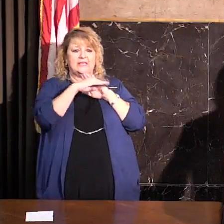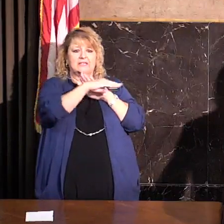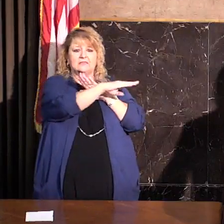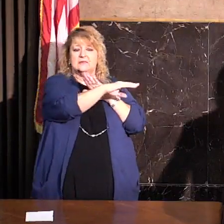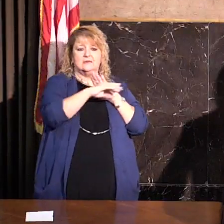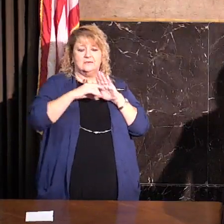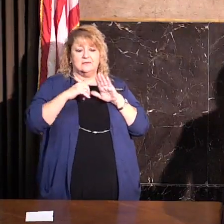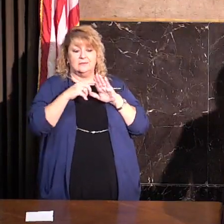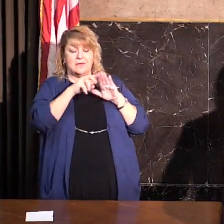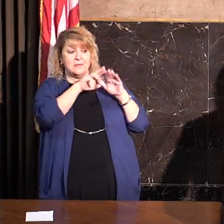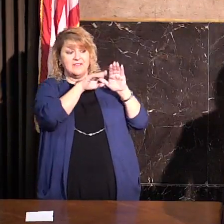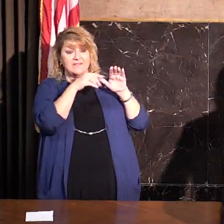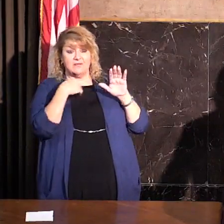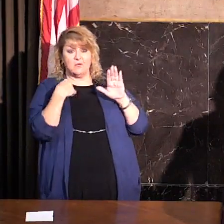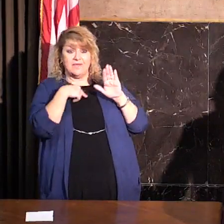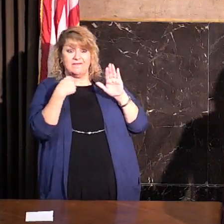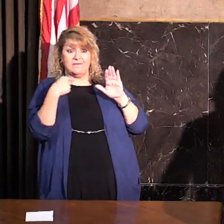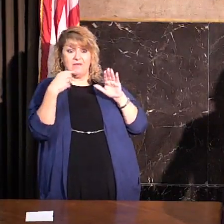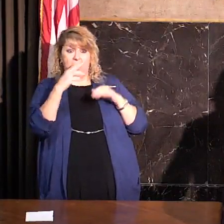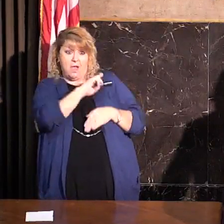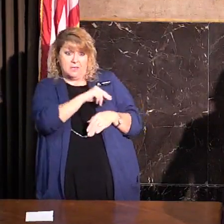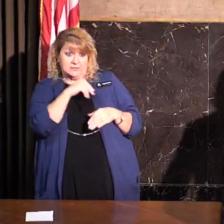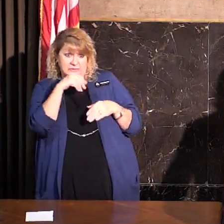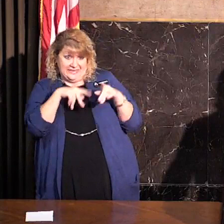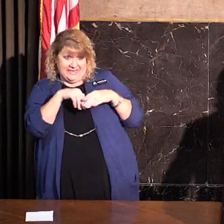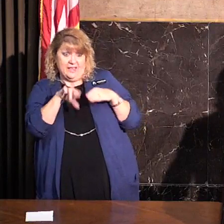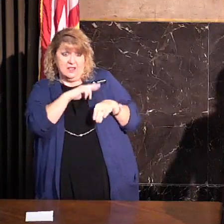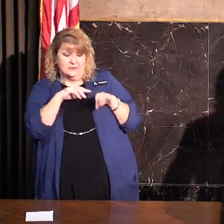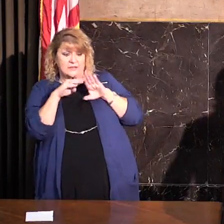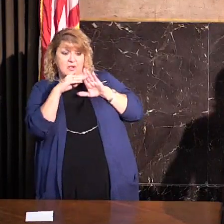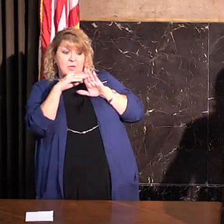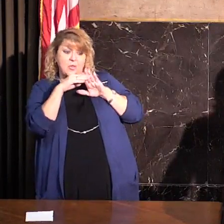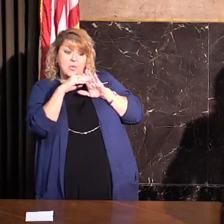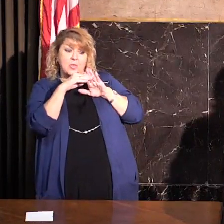bears watching uh when you see a number that comes in